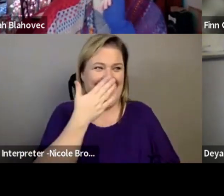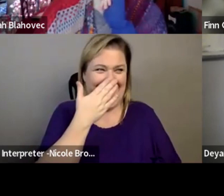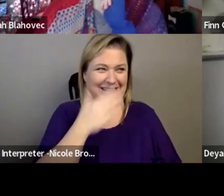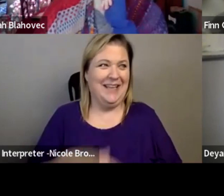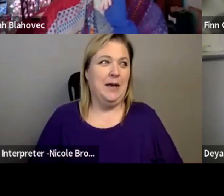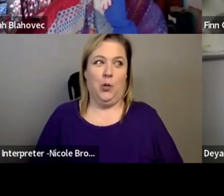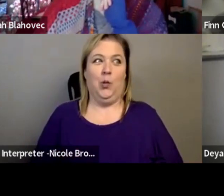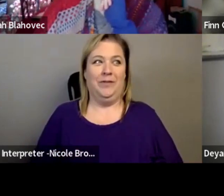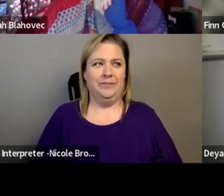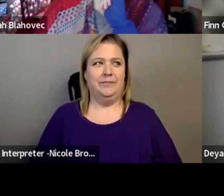The scrutiny.